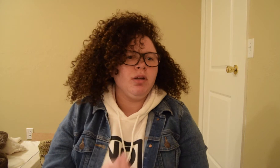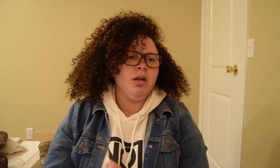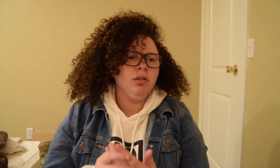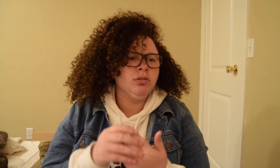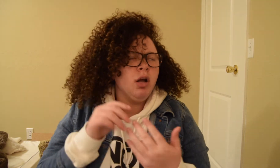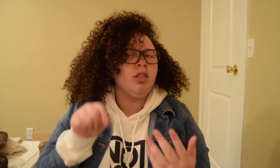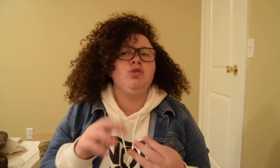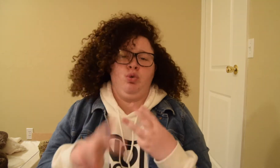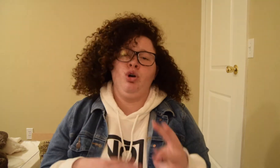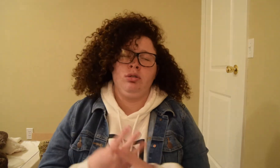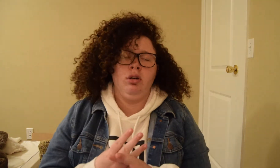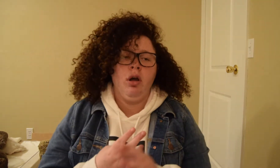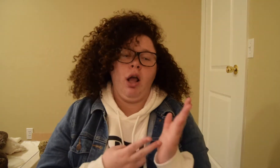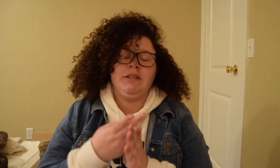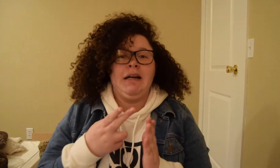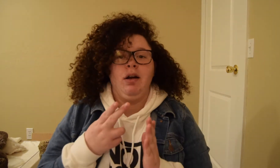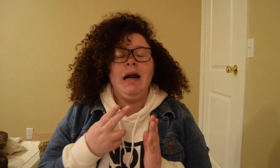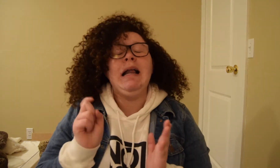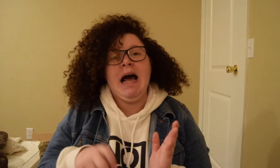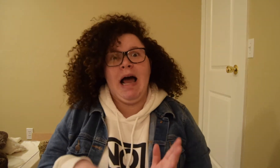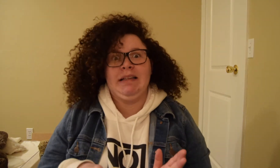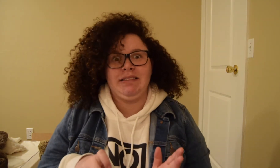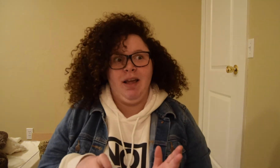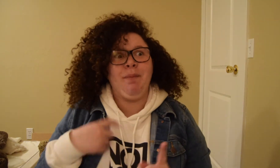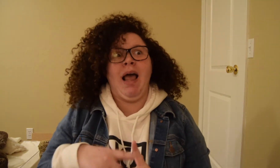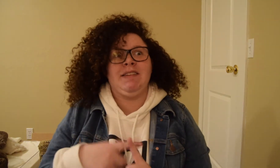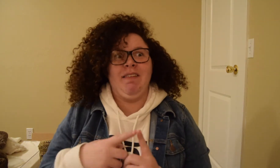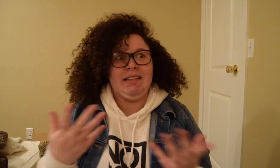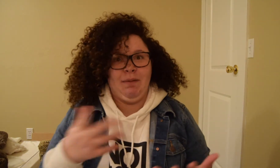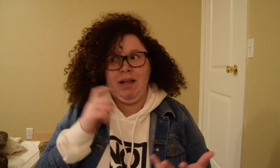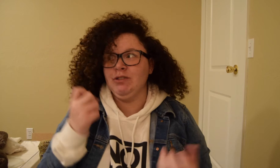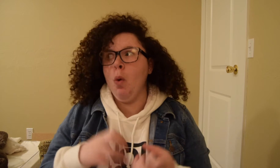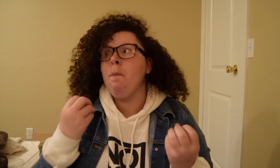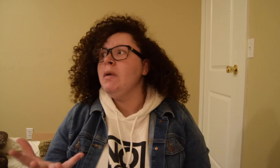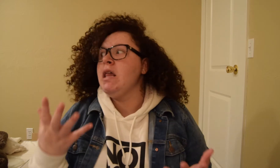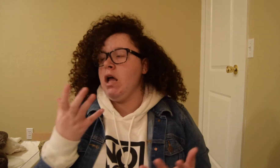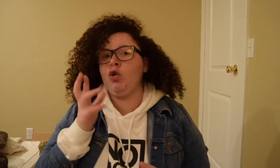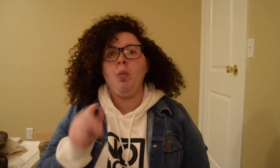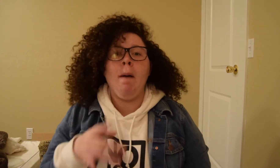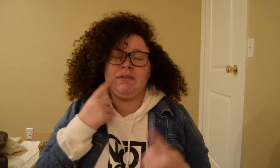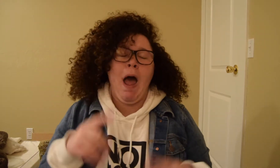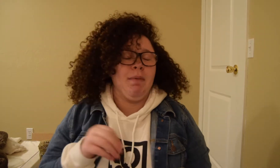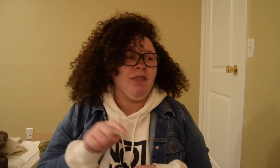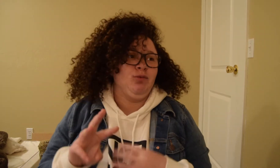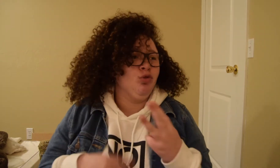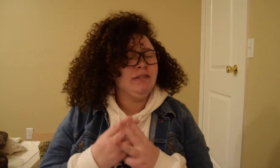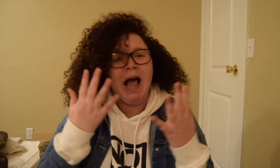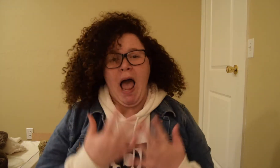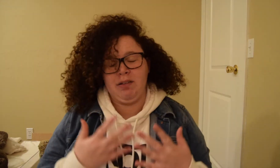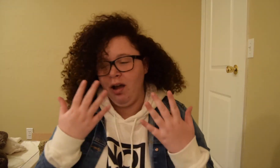Because this world honestly needs positivity since there's so many crap happening. It's sad